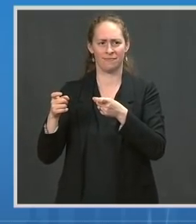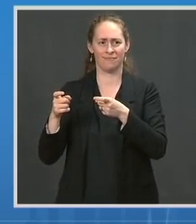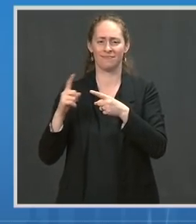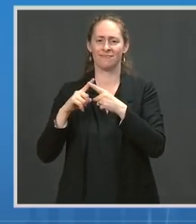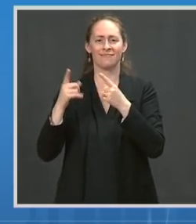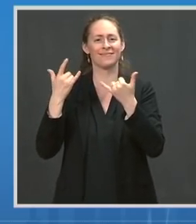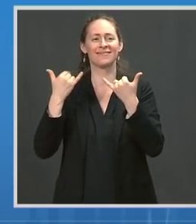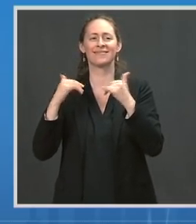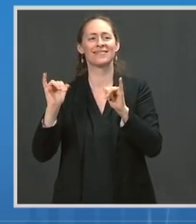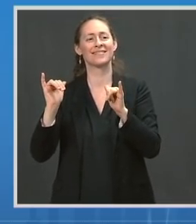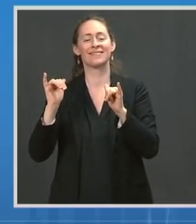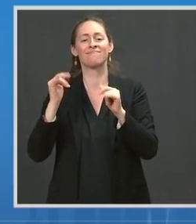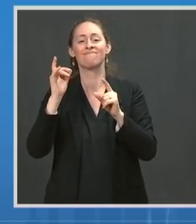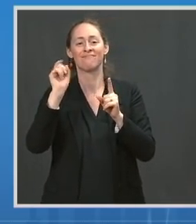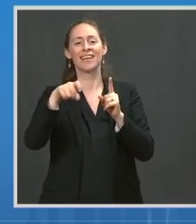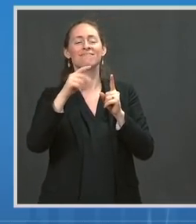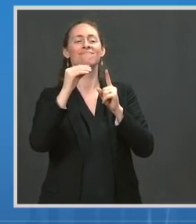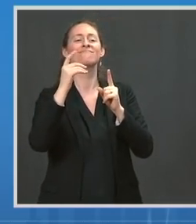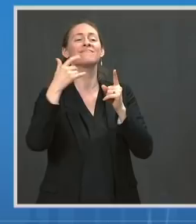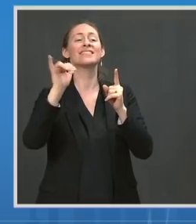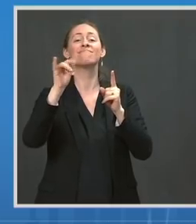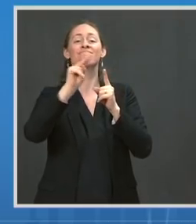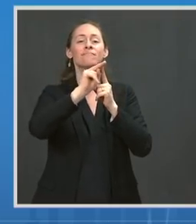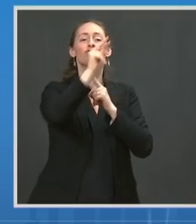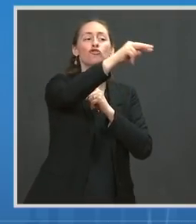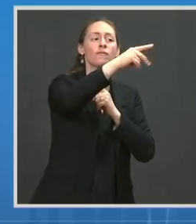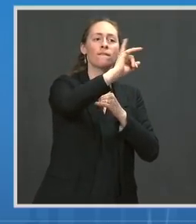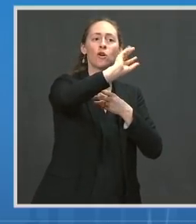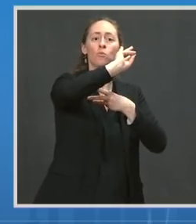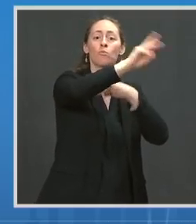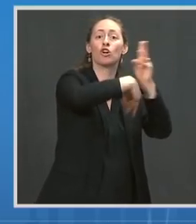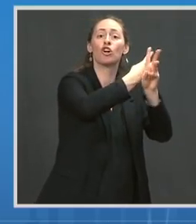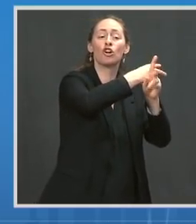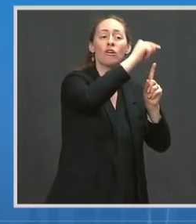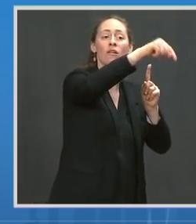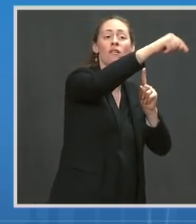of infection somewhere in the world, there always is somewhat of a threat